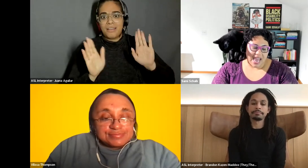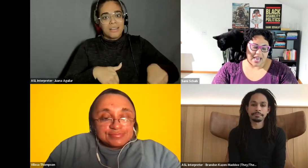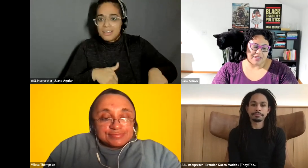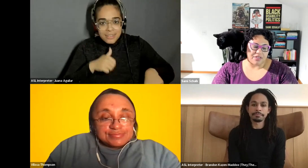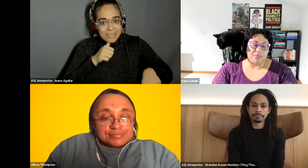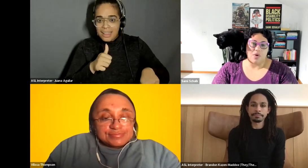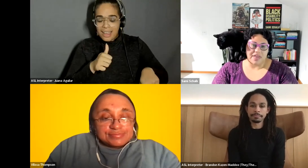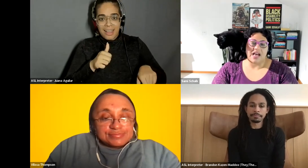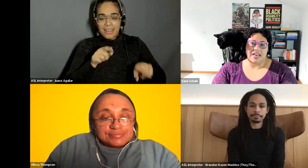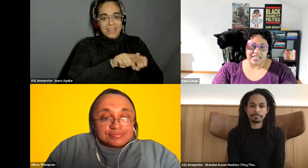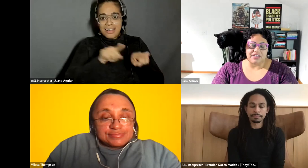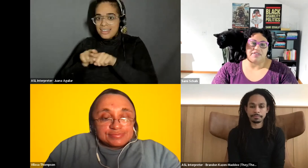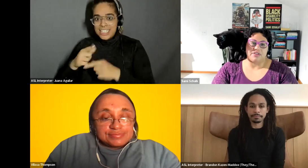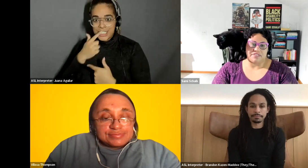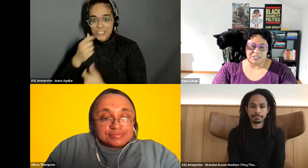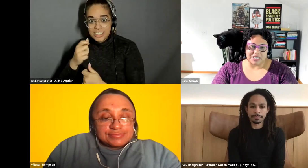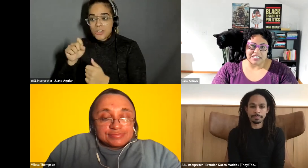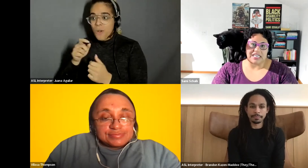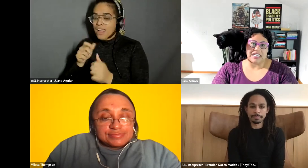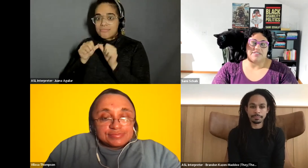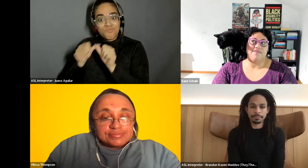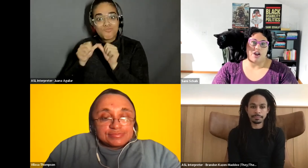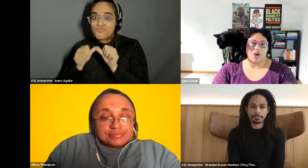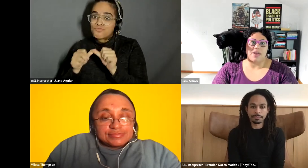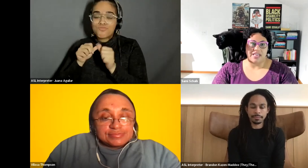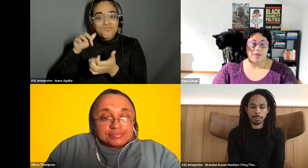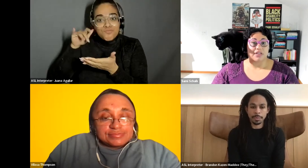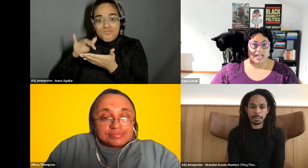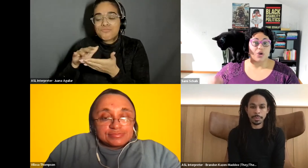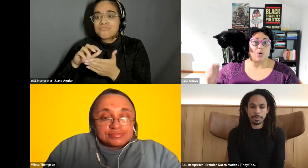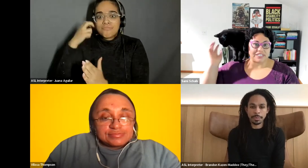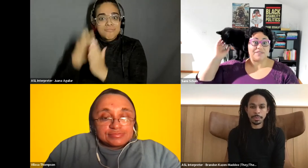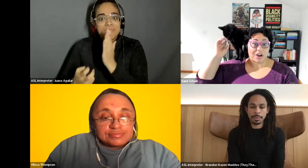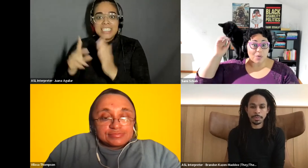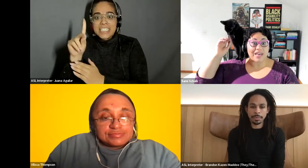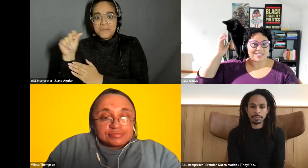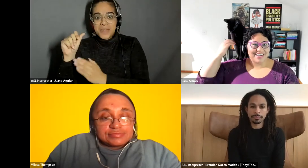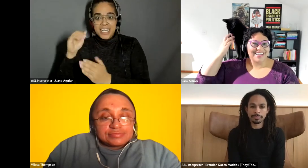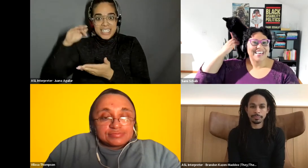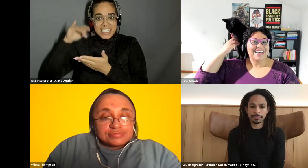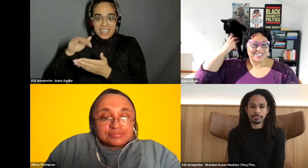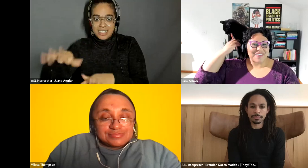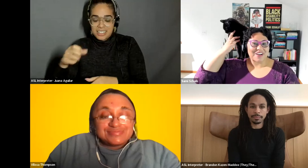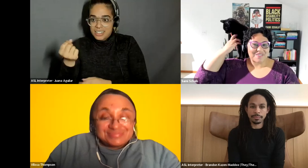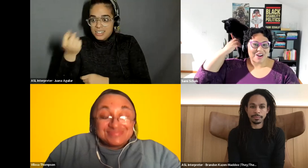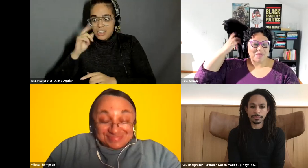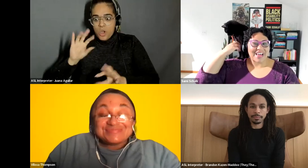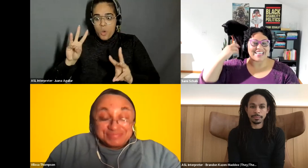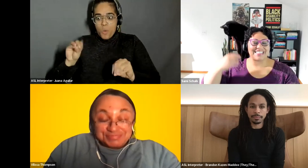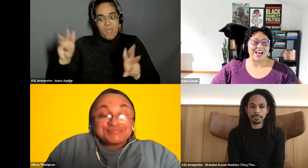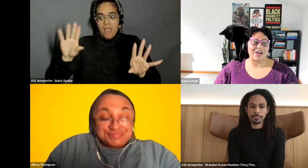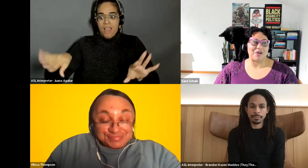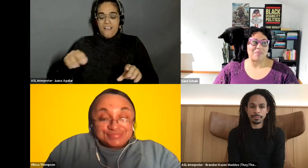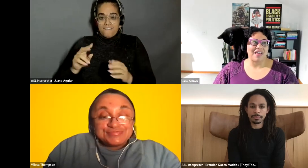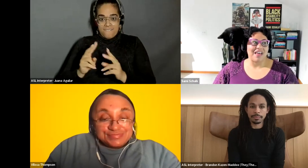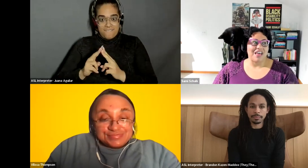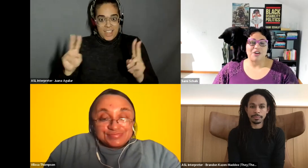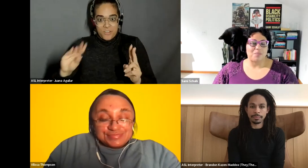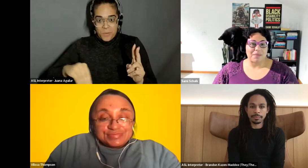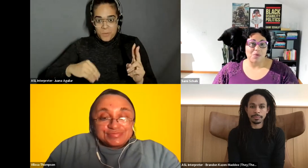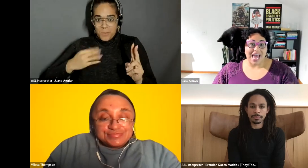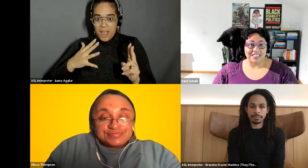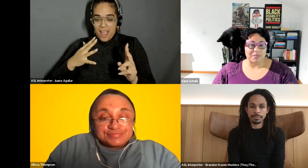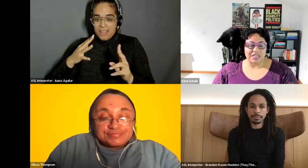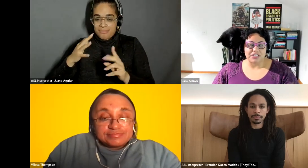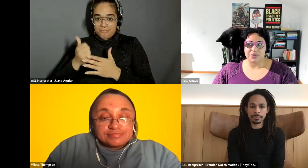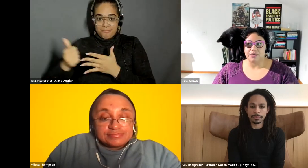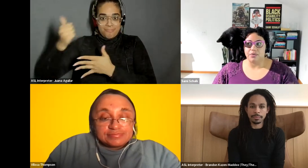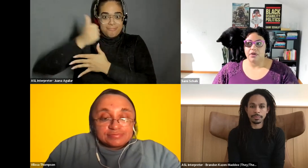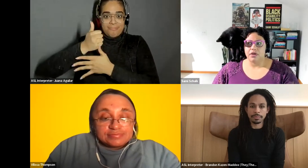Sami Schalk: and the more that I got into the field of Disability studies very quickly, I realized. Oh, this is very white. It's very, very white, you know. People would ask me to